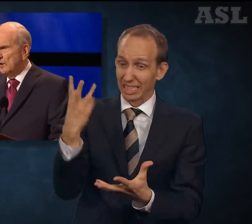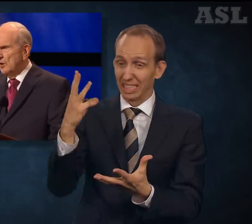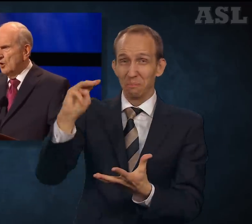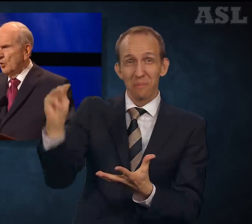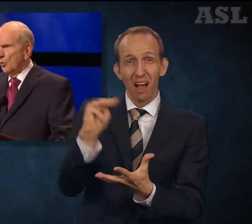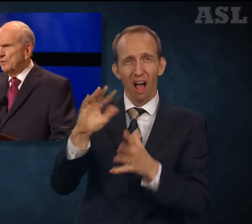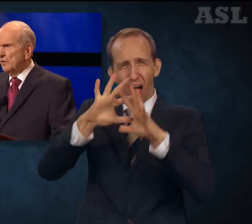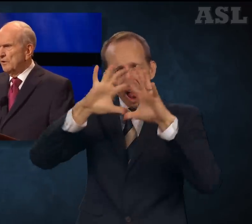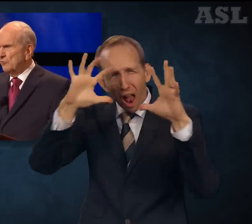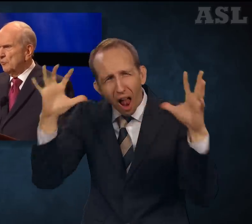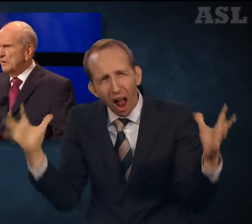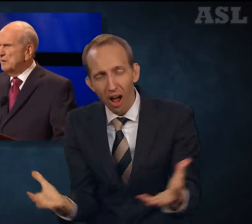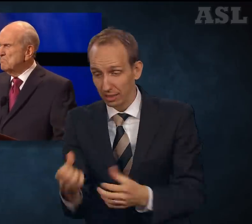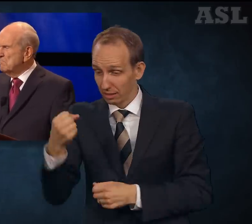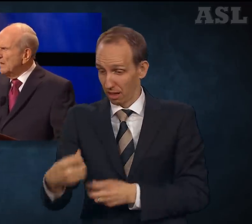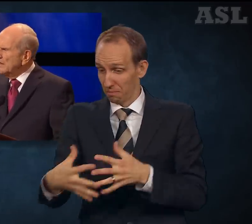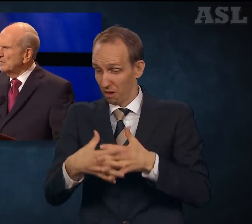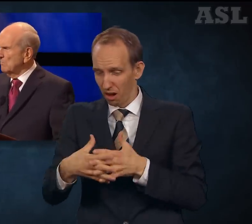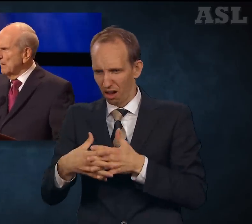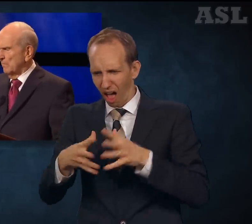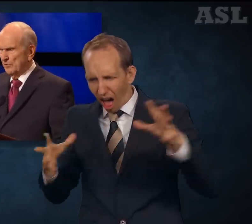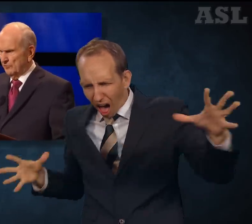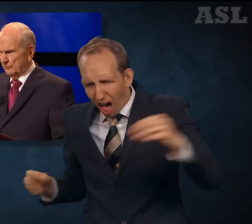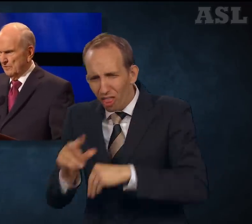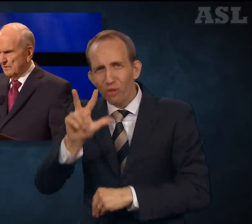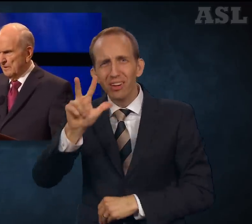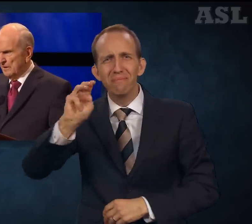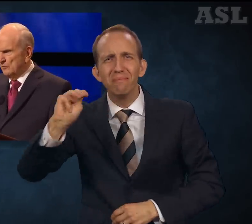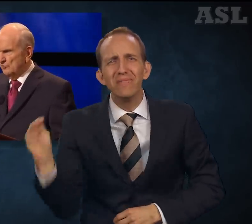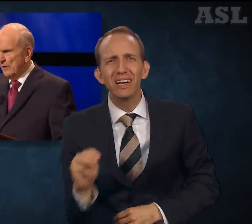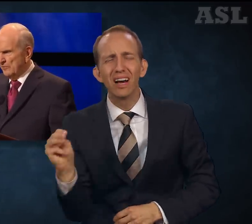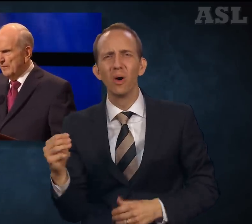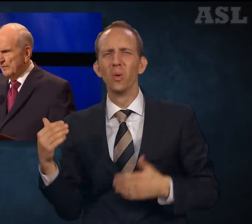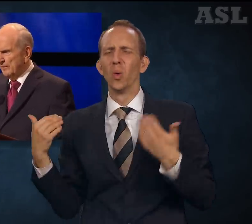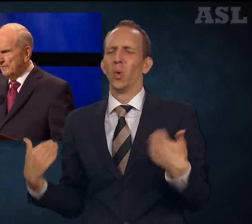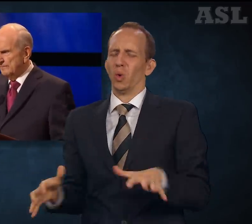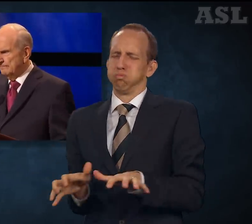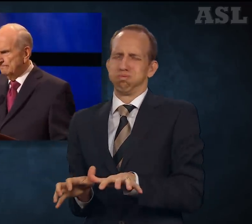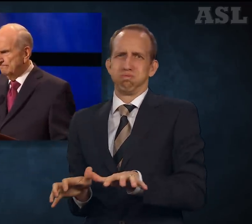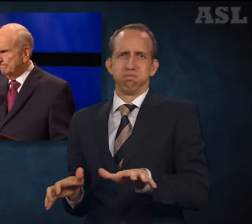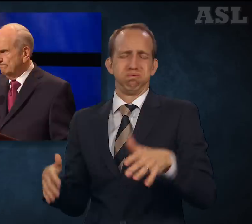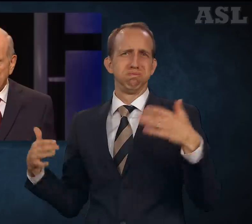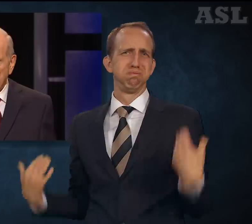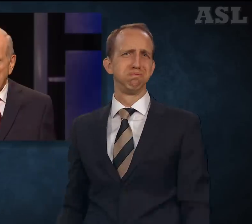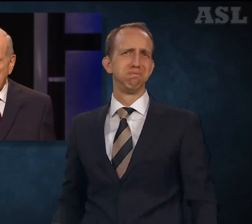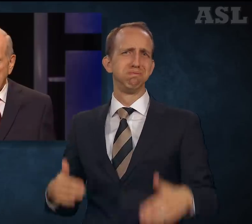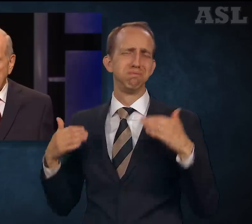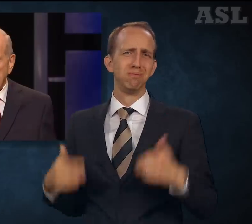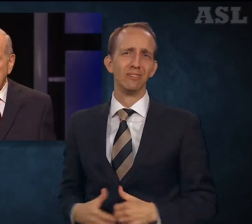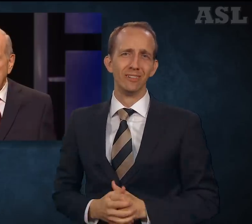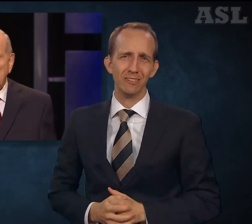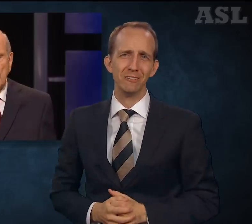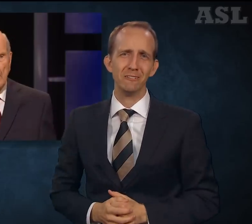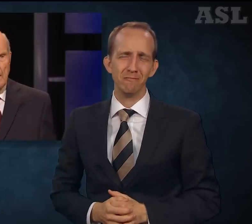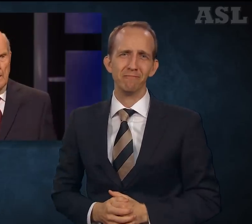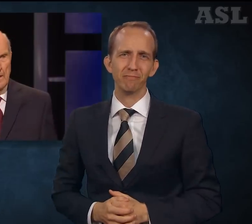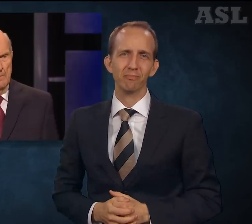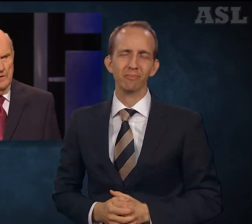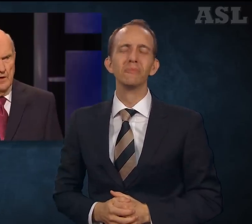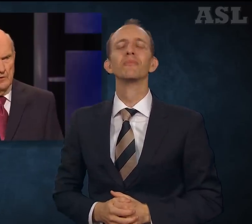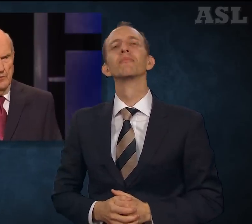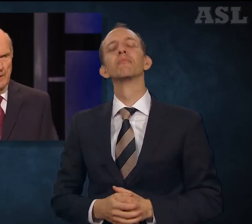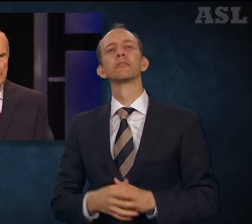16 MILLION MEMBERS WORLDWIDE,